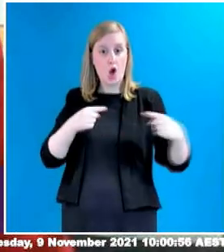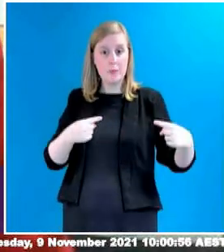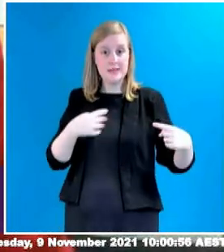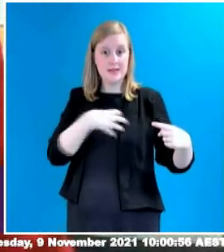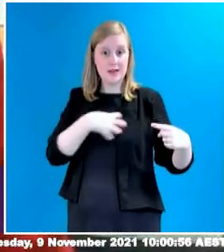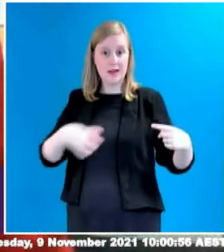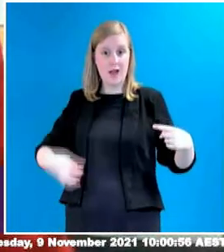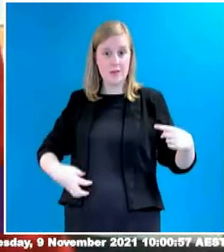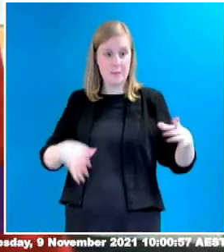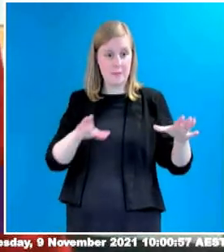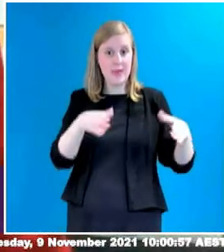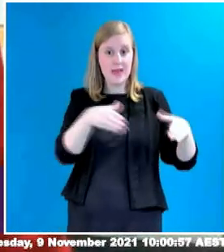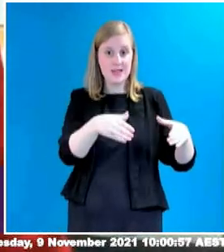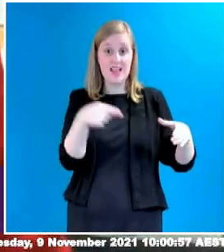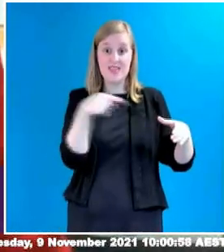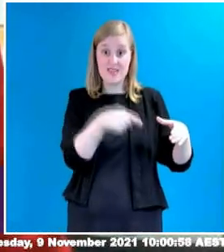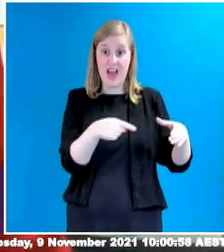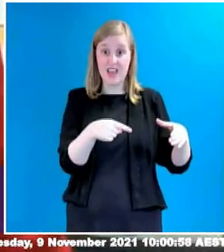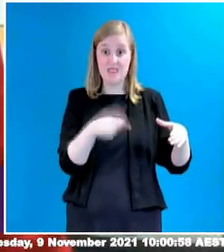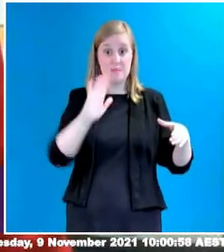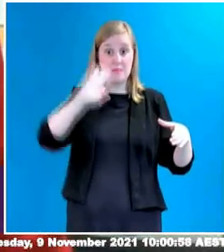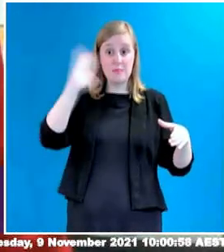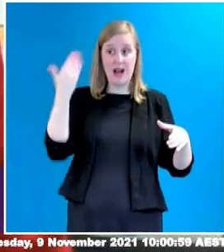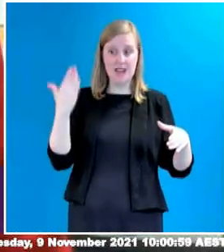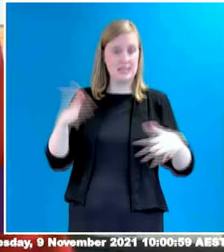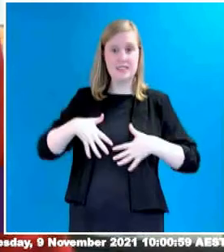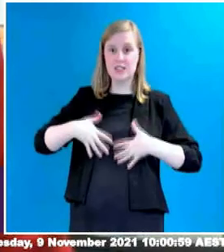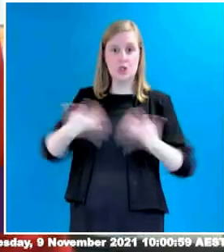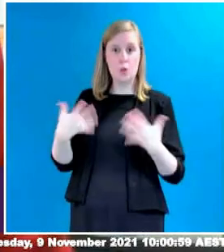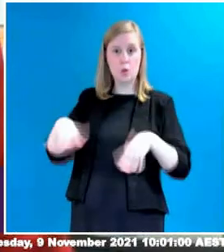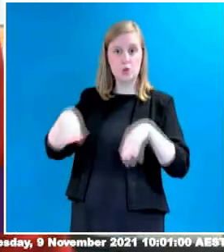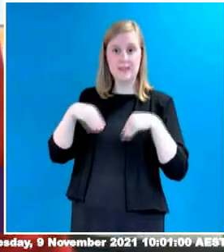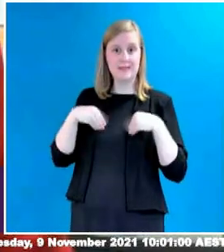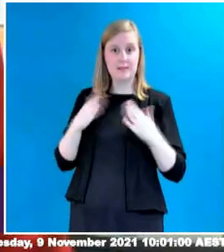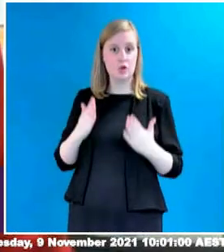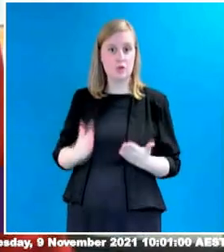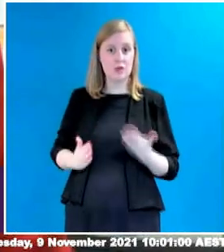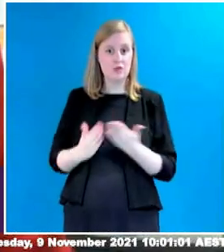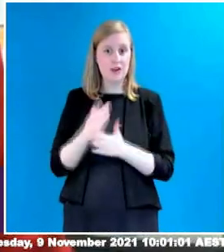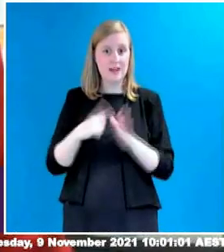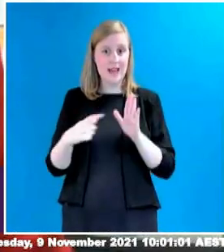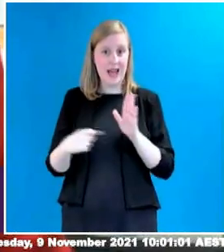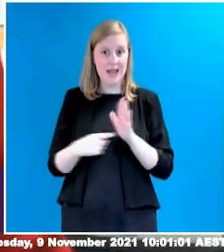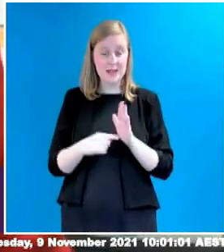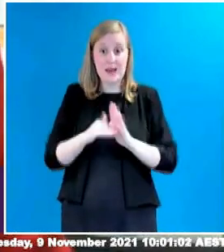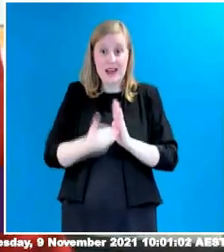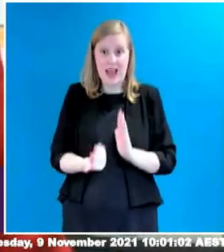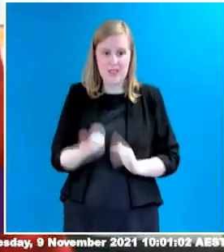Rights Act, now use it on an everyday basis to criticise government action or inaction.